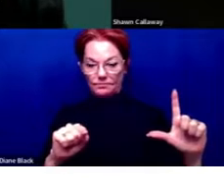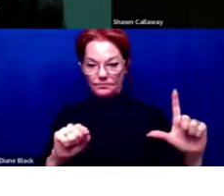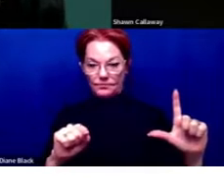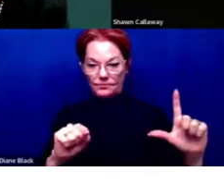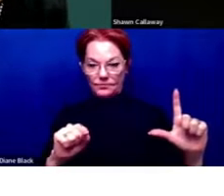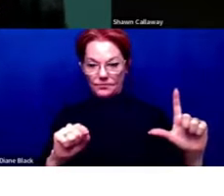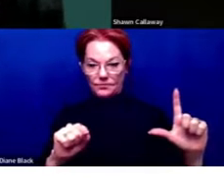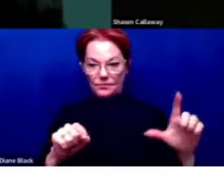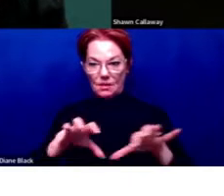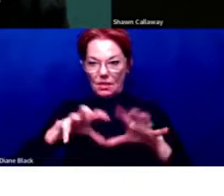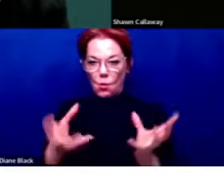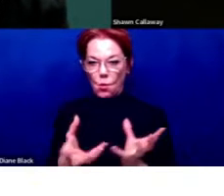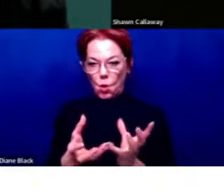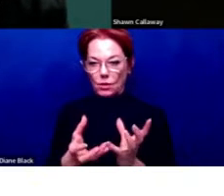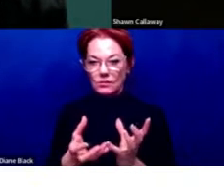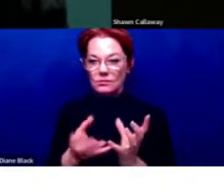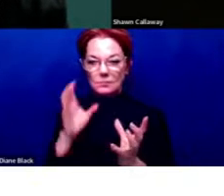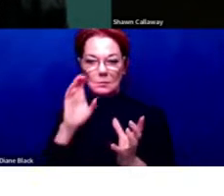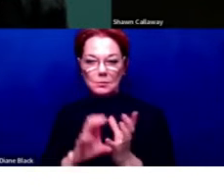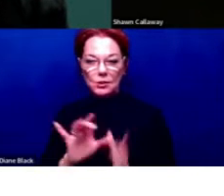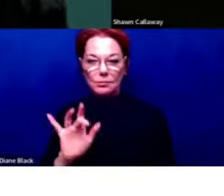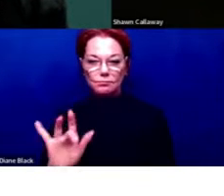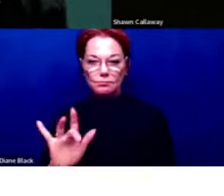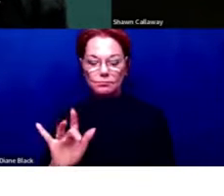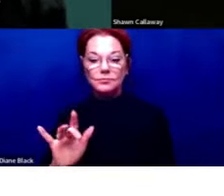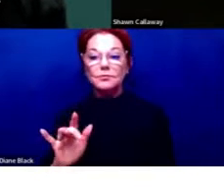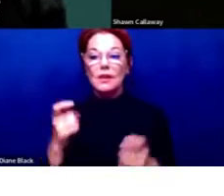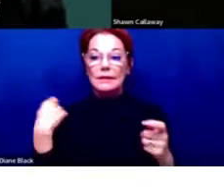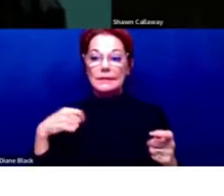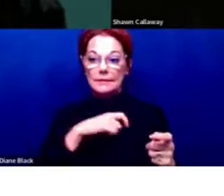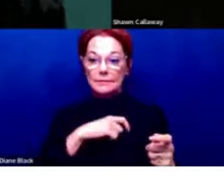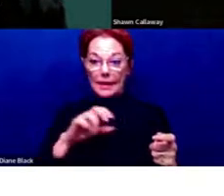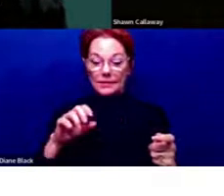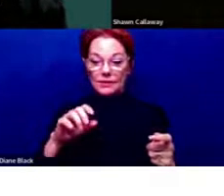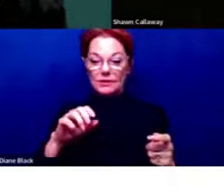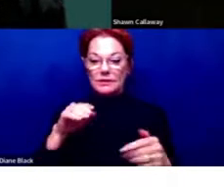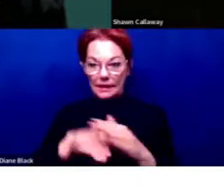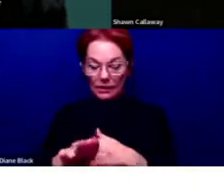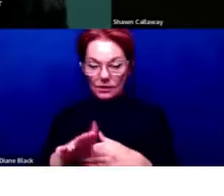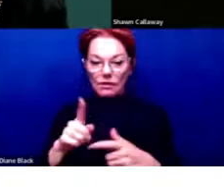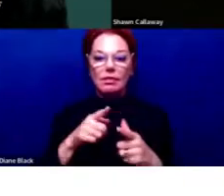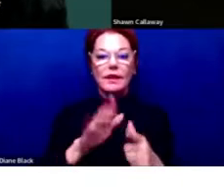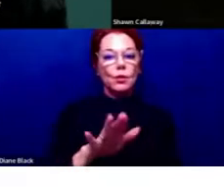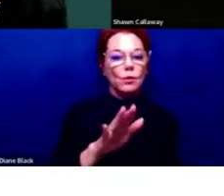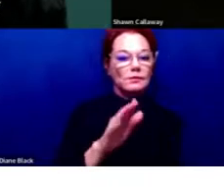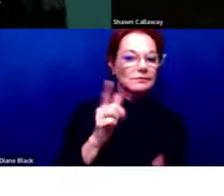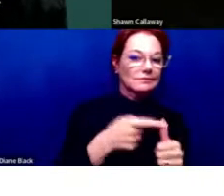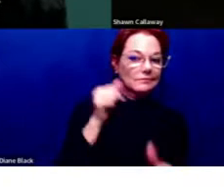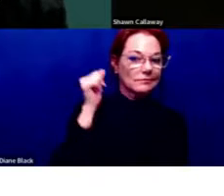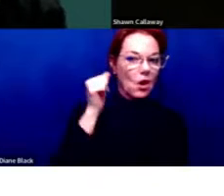world icon once you are in the Spanish channel, please silence your original audio. Again se puede acceder a la